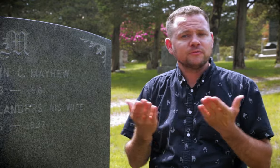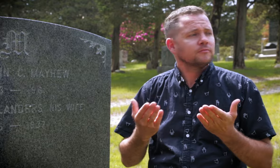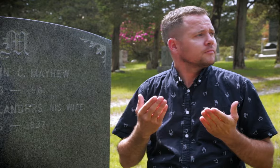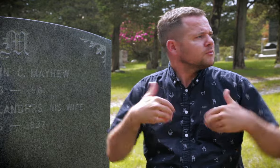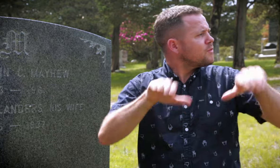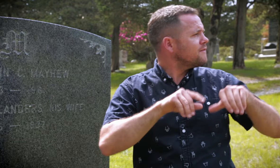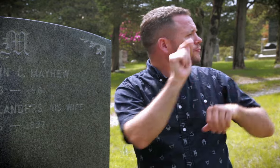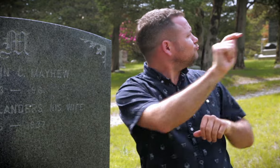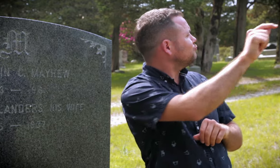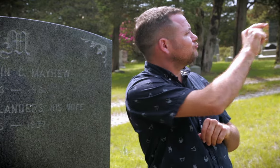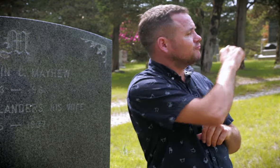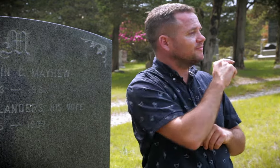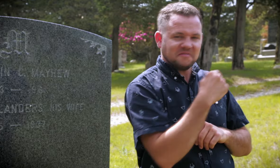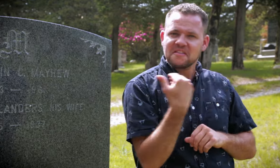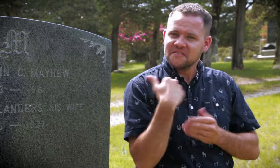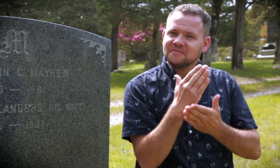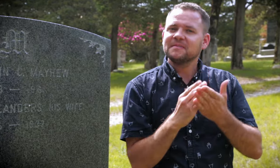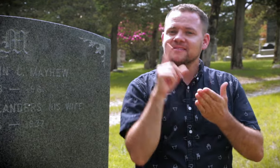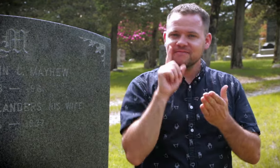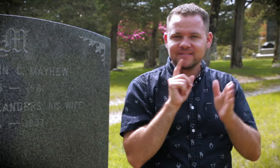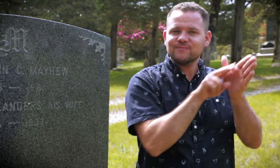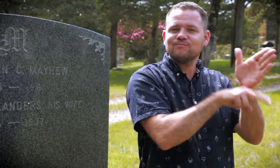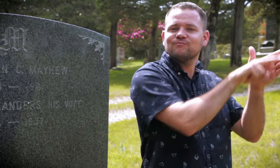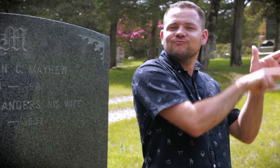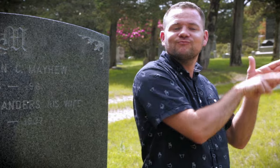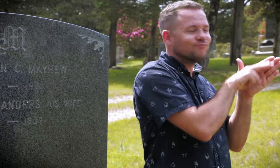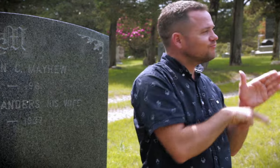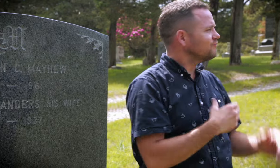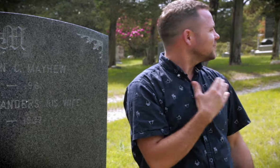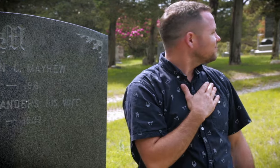There are several deaf people interred in this cemetery.